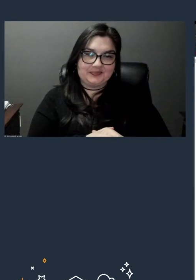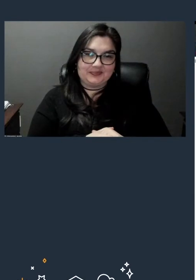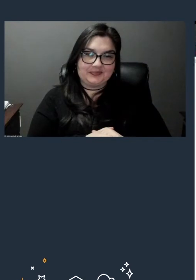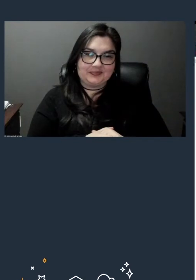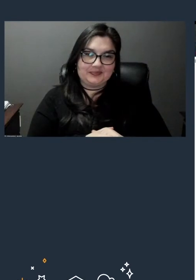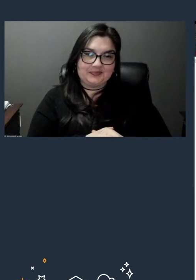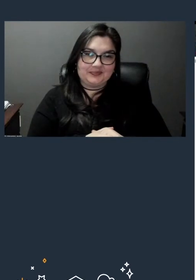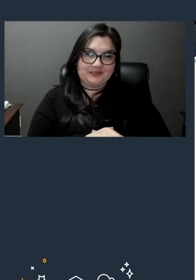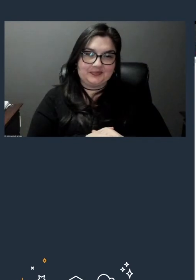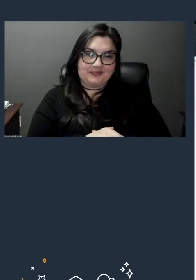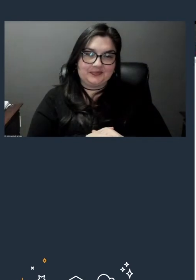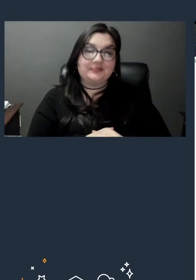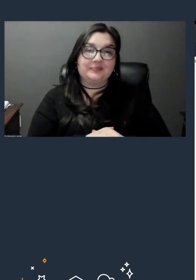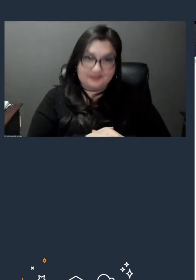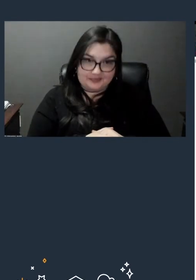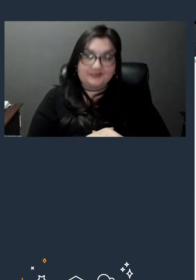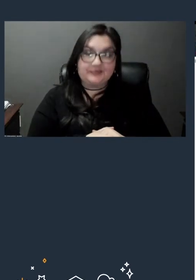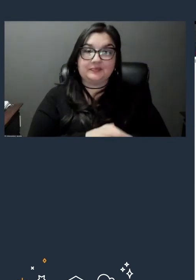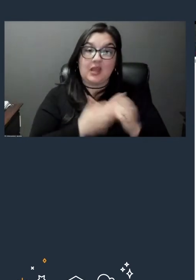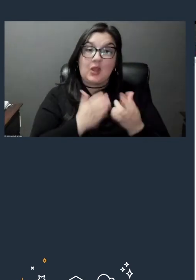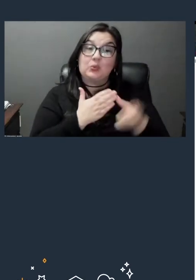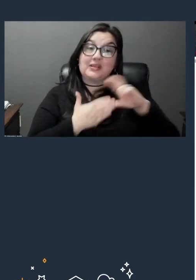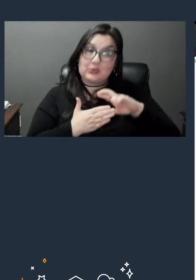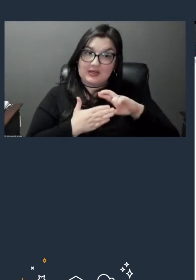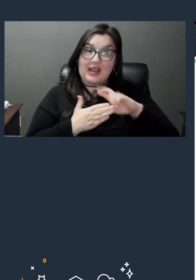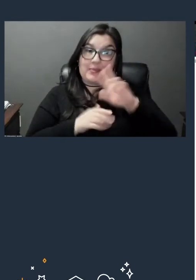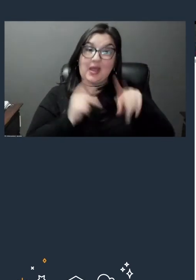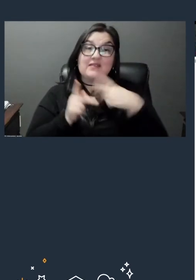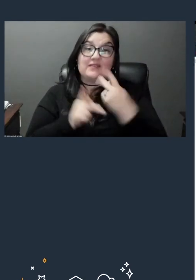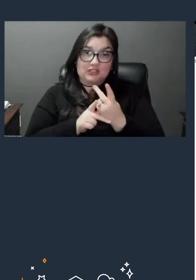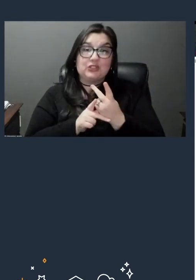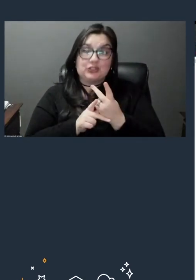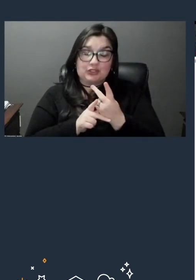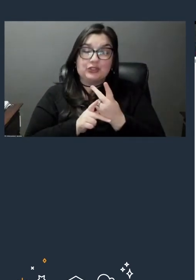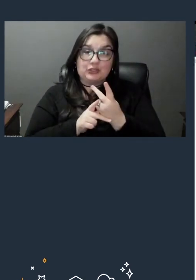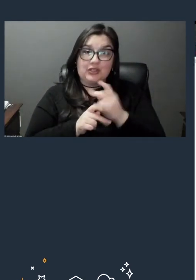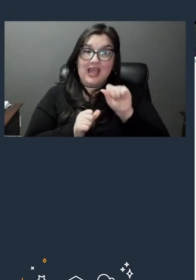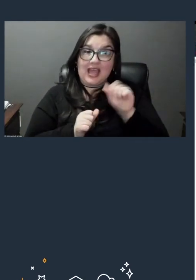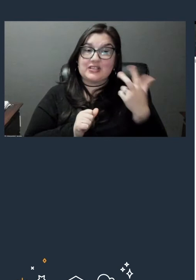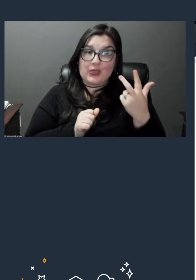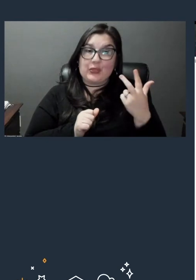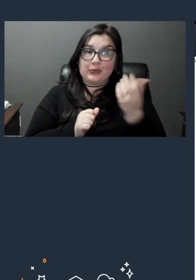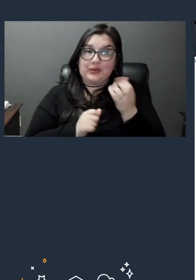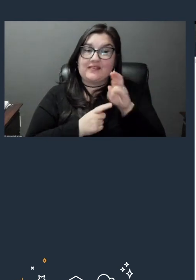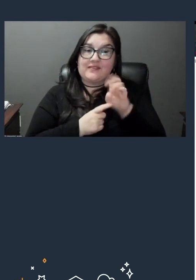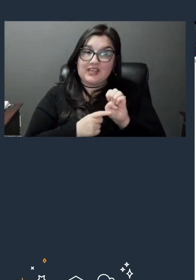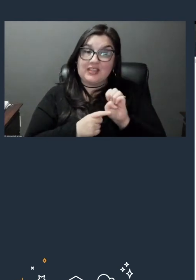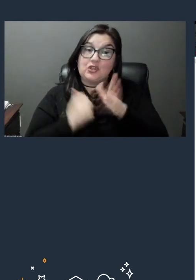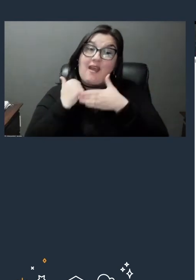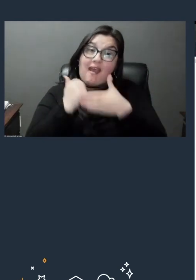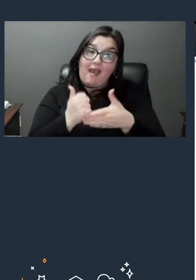So as a recap, versioning is a native S3 feature that helps with data protection. When enabled on the bucket level,